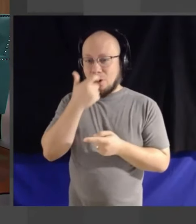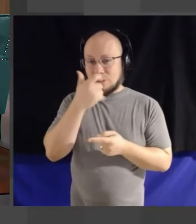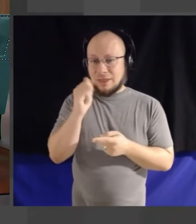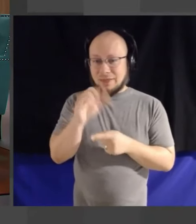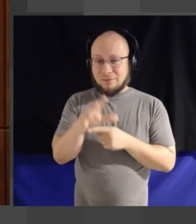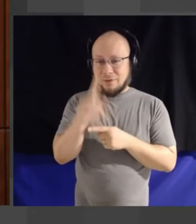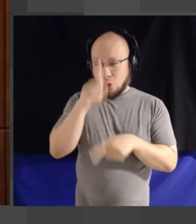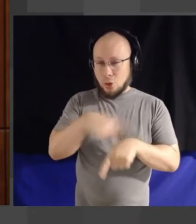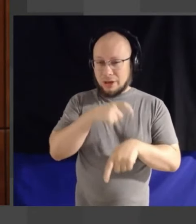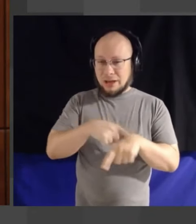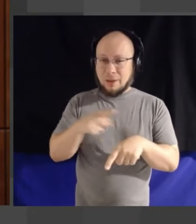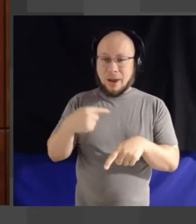AFTER WATCHING THAT VIDEO FOR